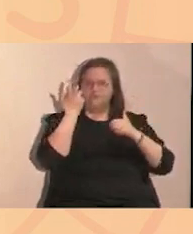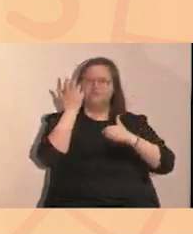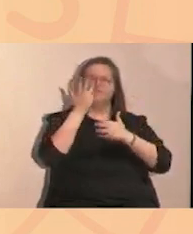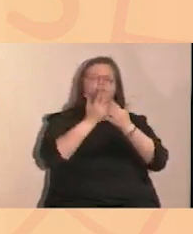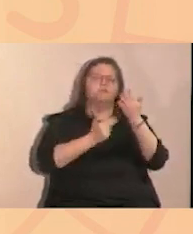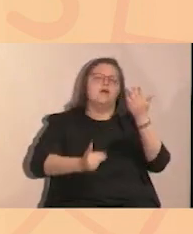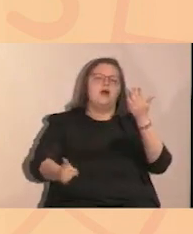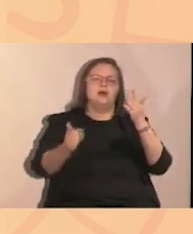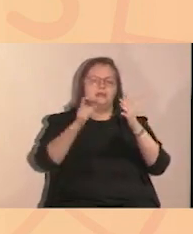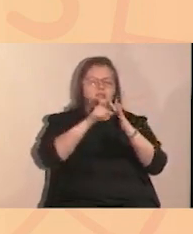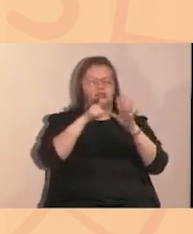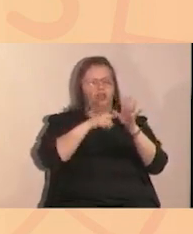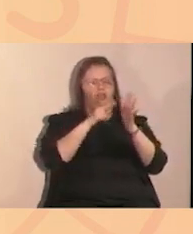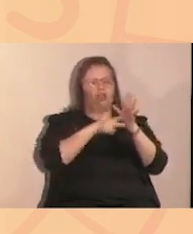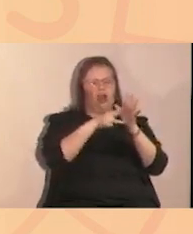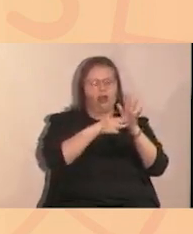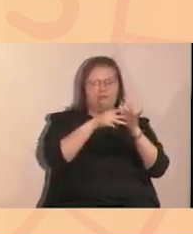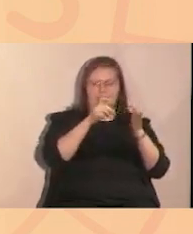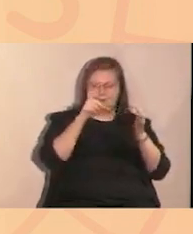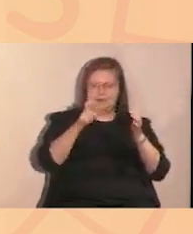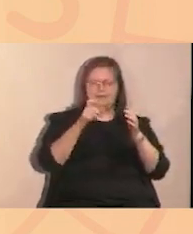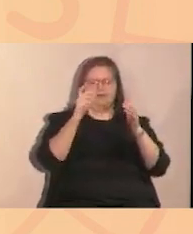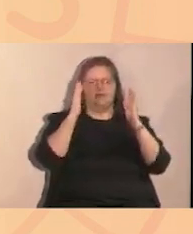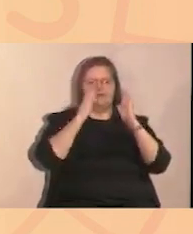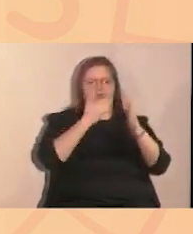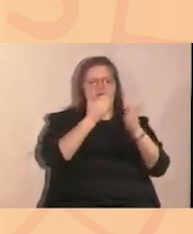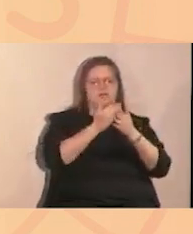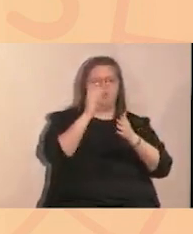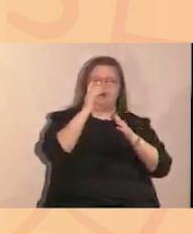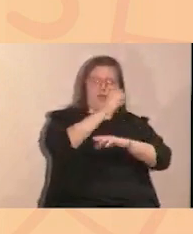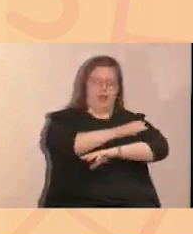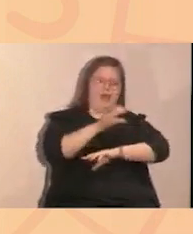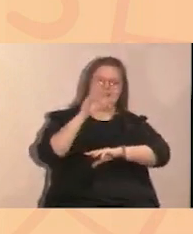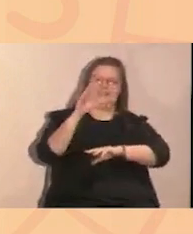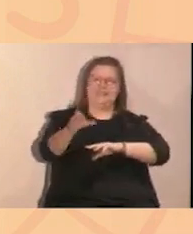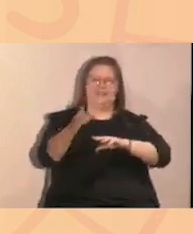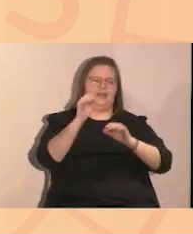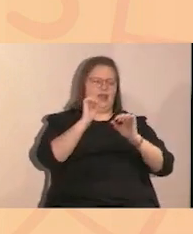sustainable and centred around self-determination, agency and autonomy.